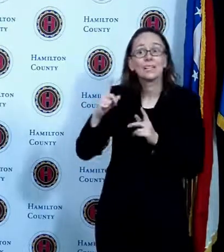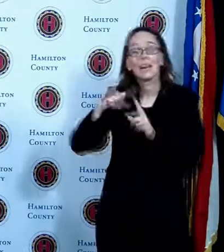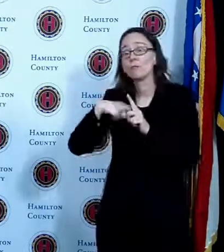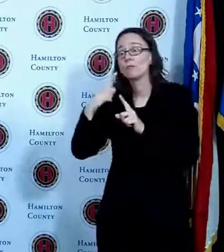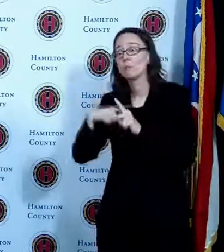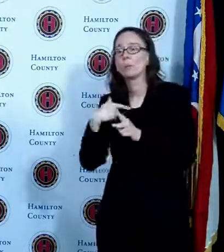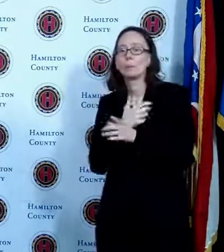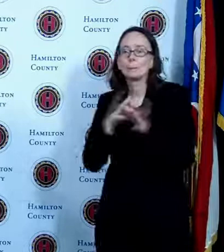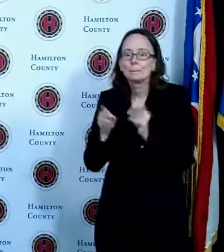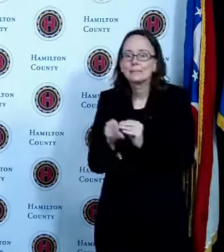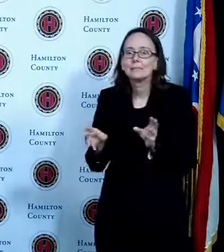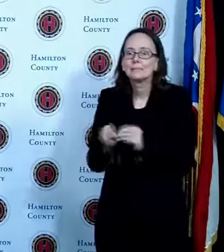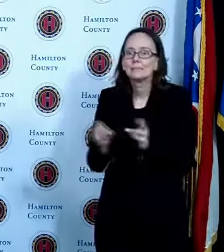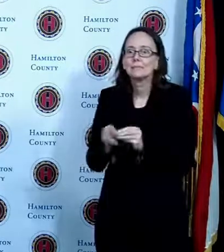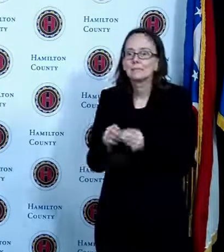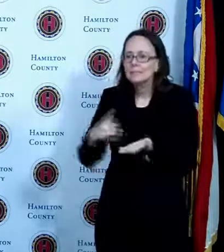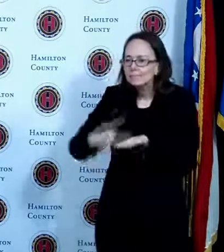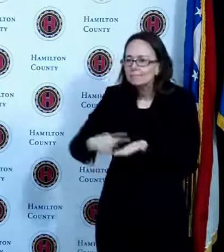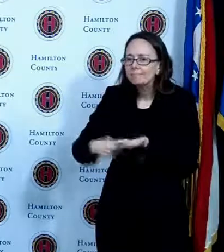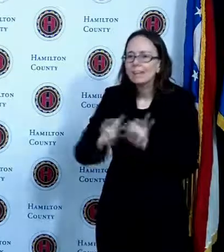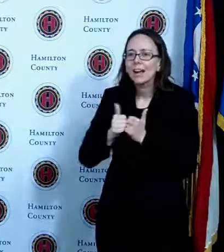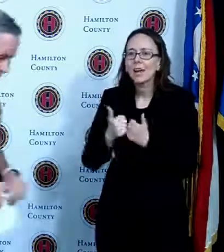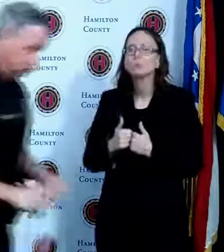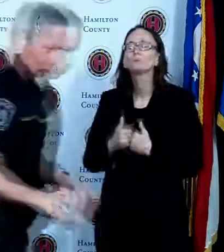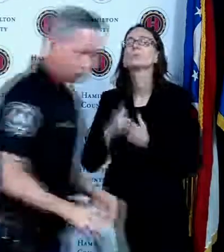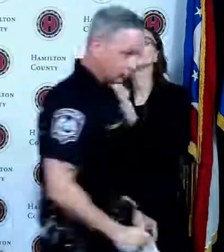lives thank you